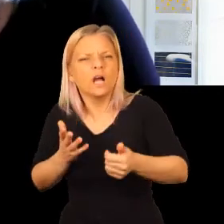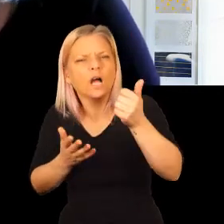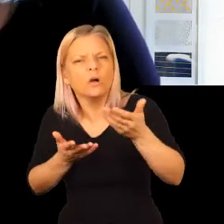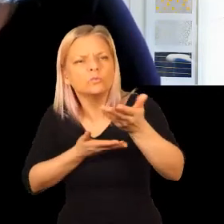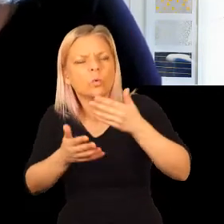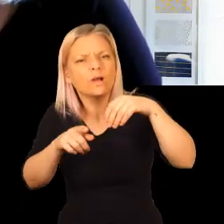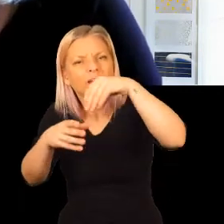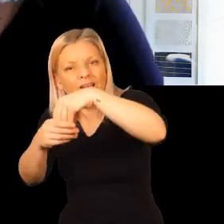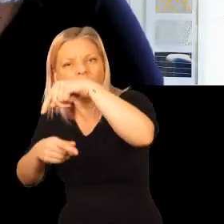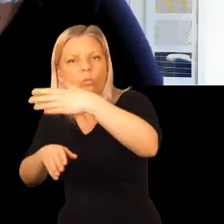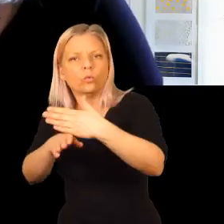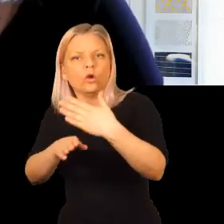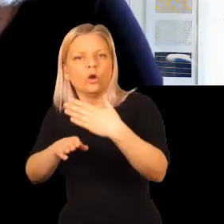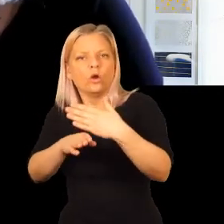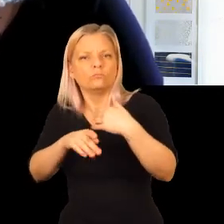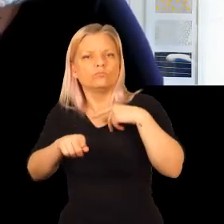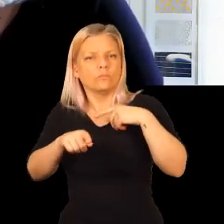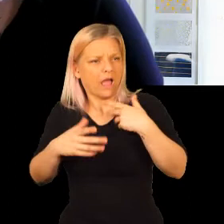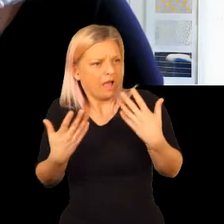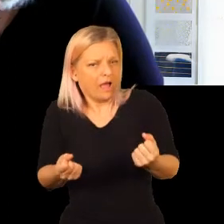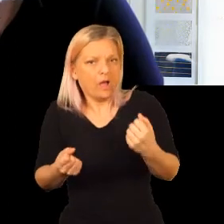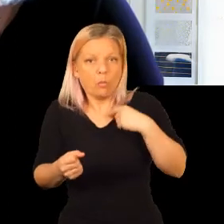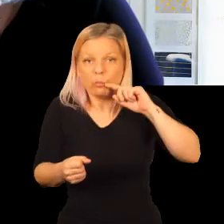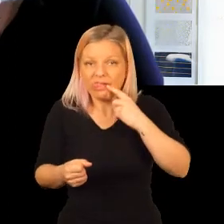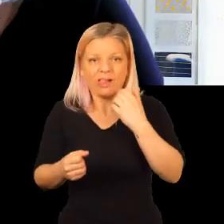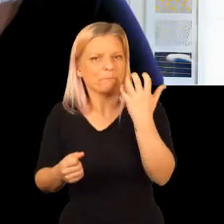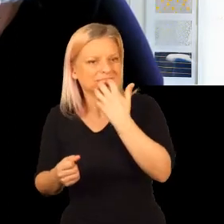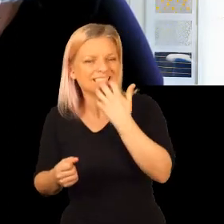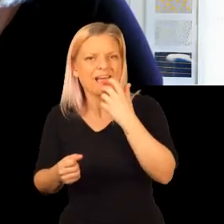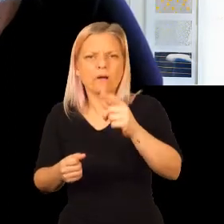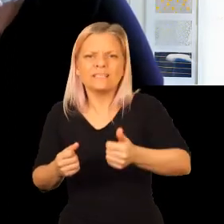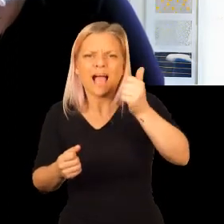so when do we talk about that in in our workplace actually i'm gonna make mistakes how do i talk